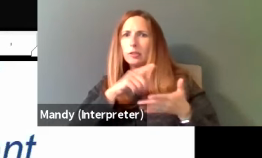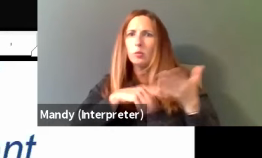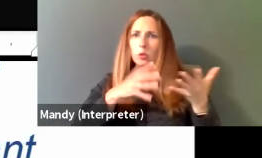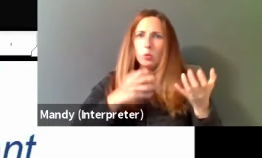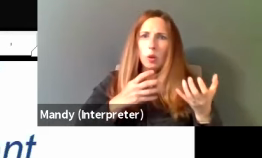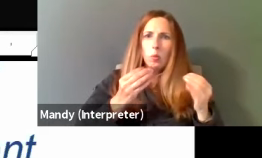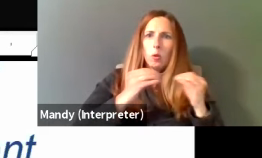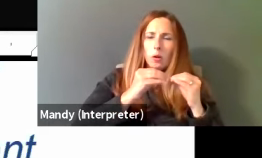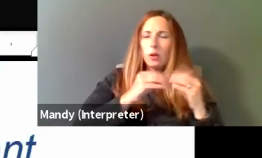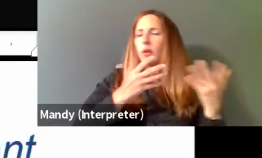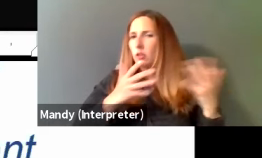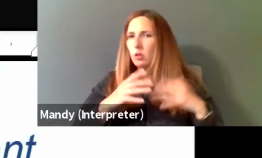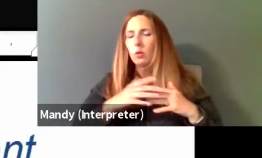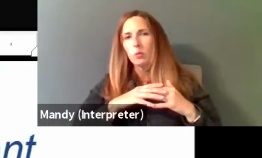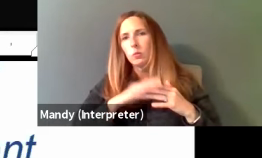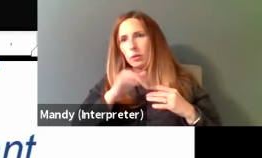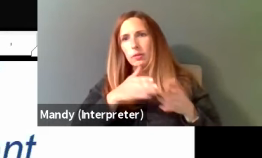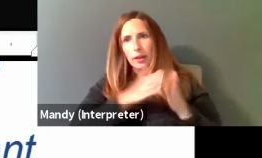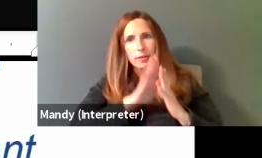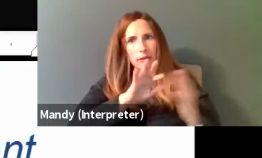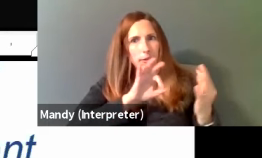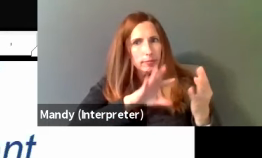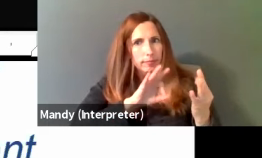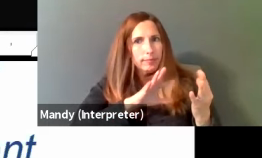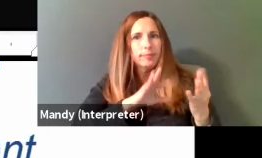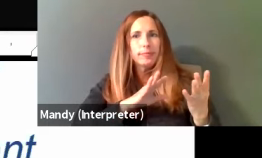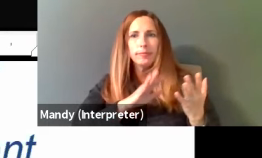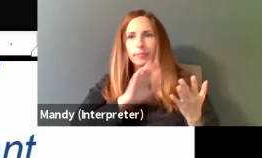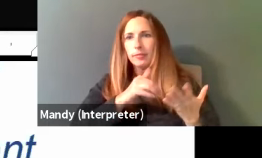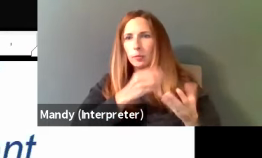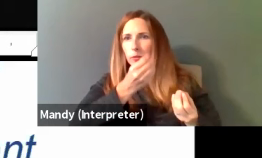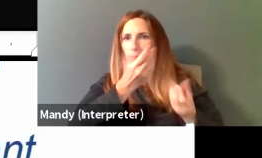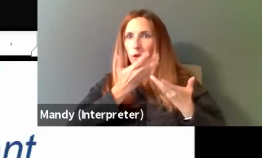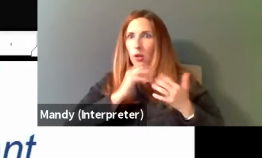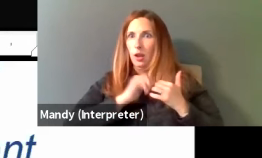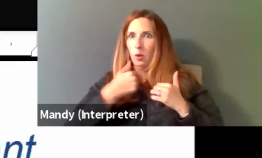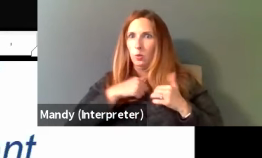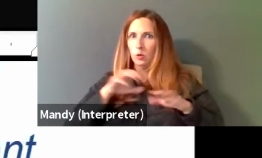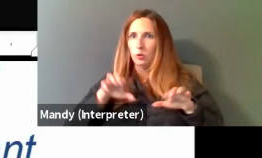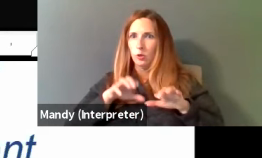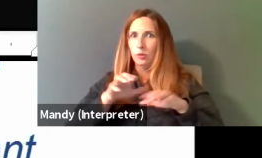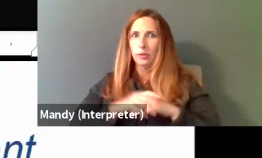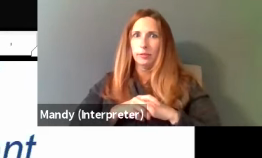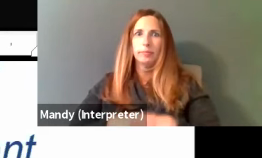And so that's going to give you information from your stakeholders, how you're doing in a way that we just can't see